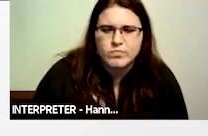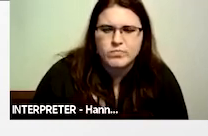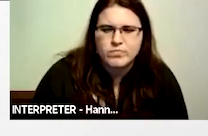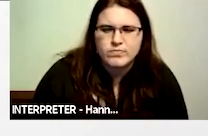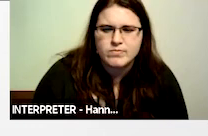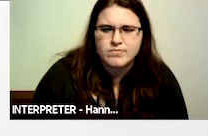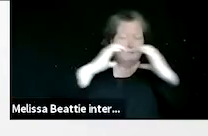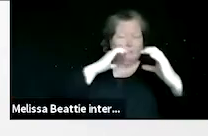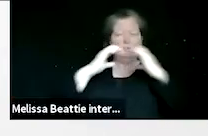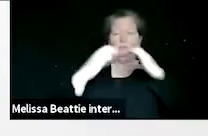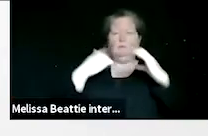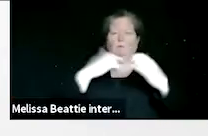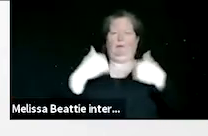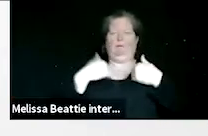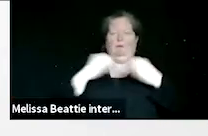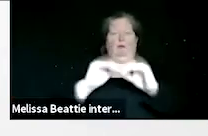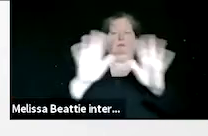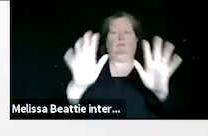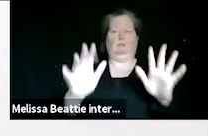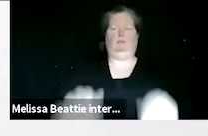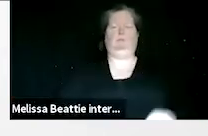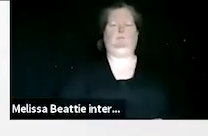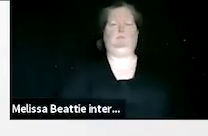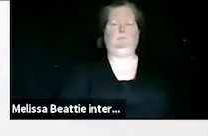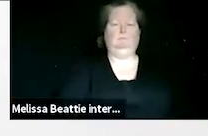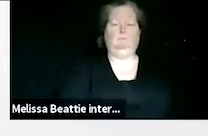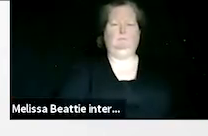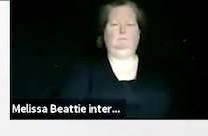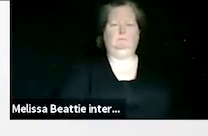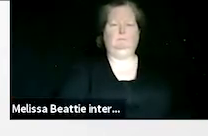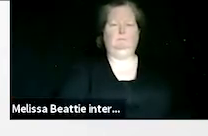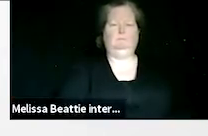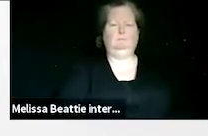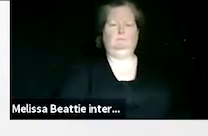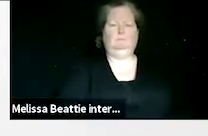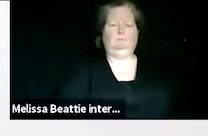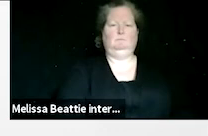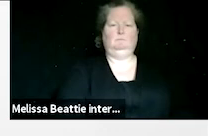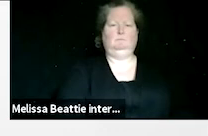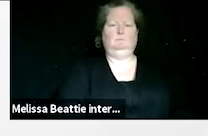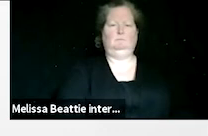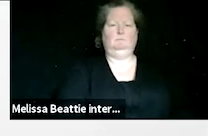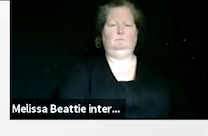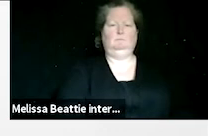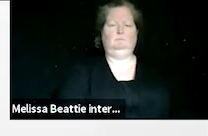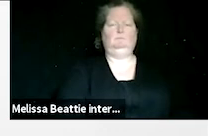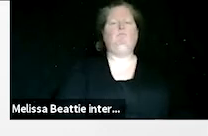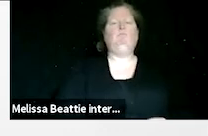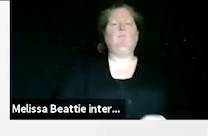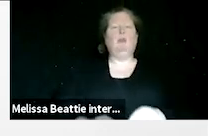Rick Mislan: There are things that you and I have talked about in the past and